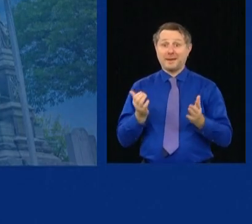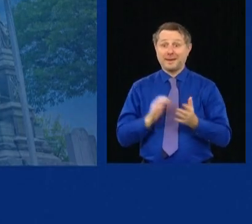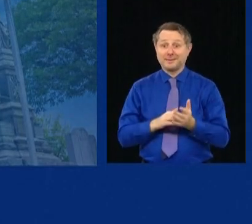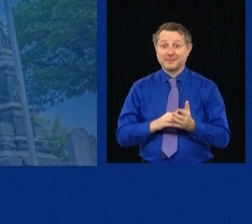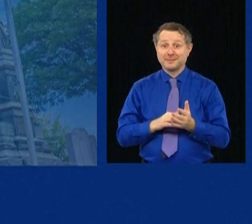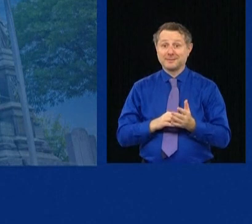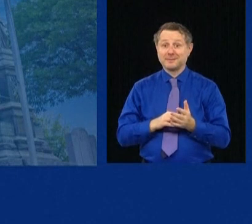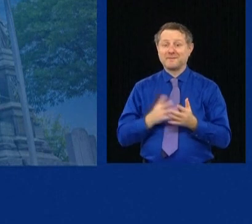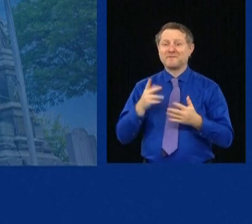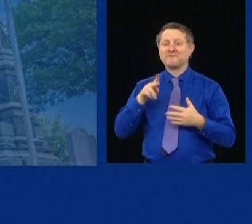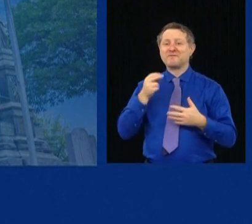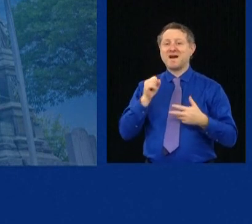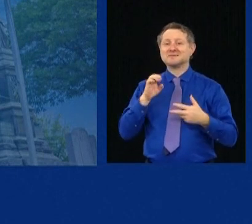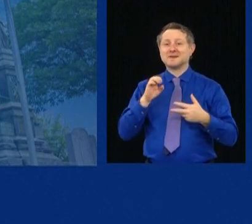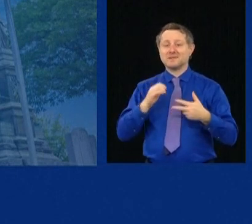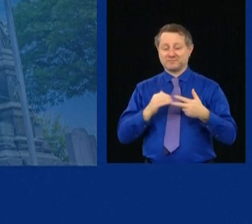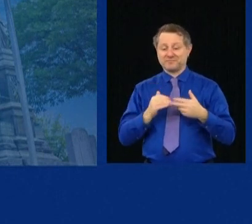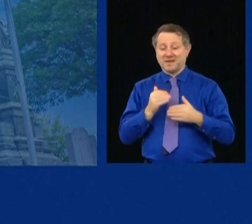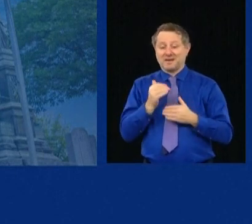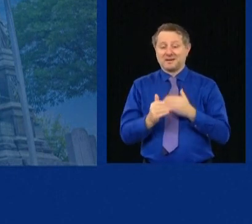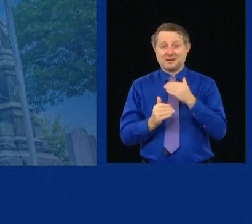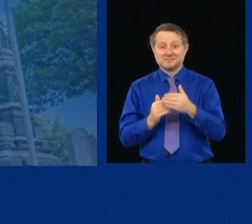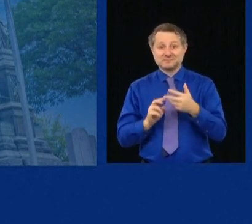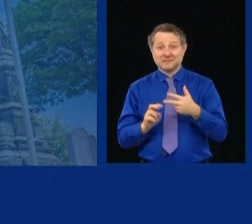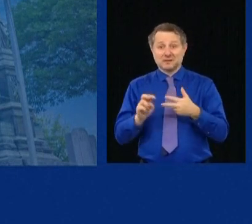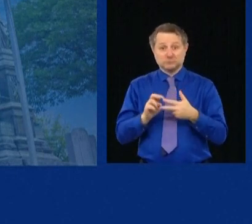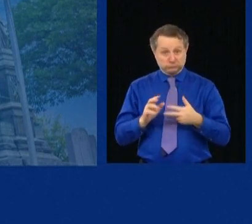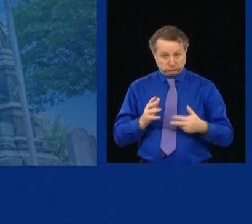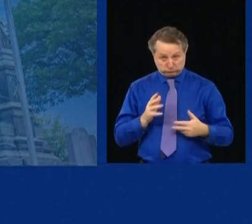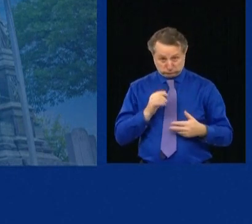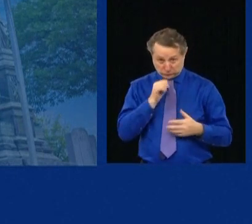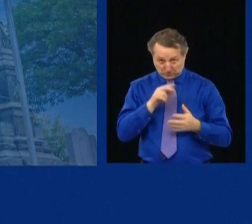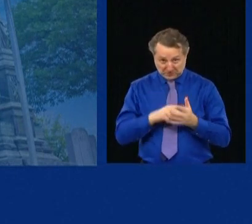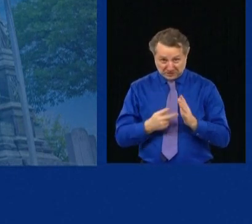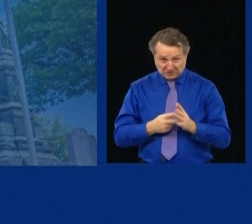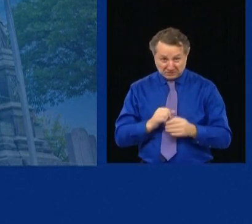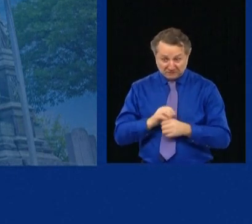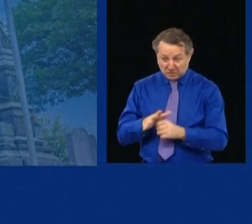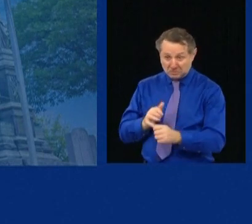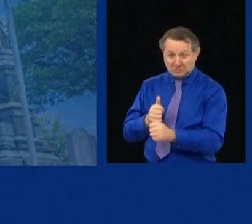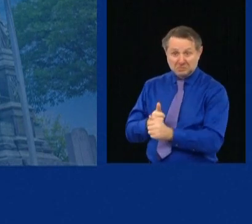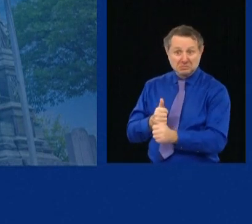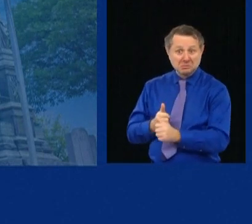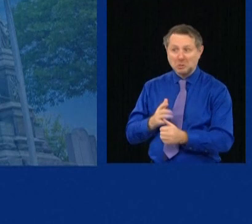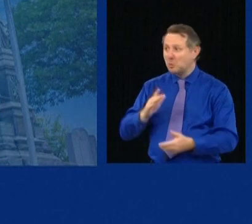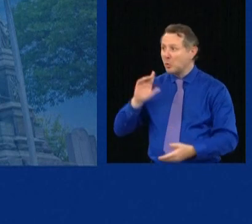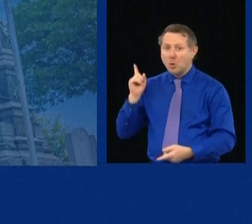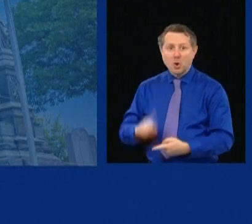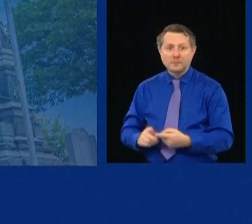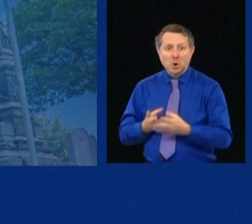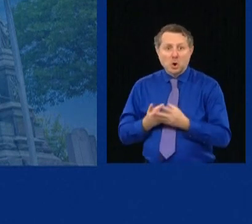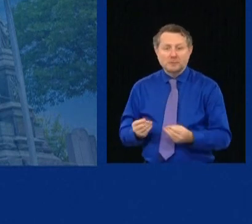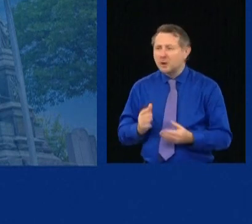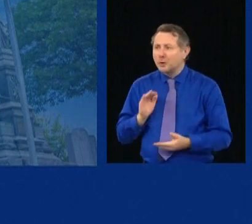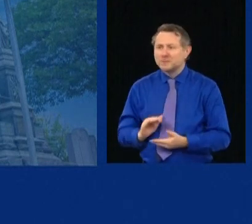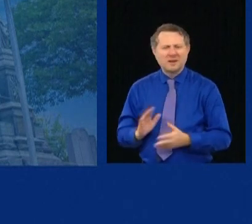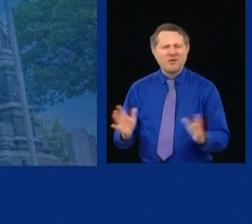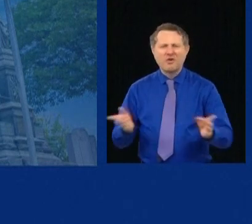TO WANT TO DO THINGS. REOPENING, PHASED REOPENING,